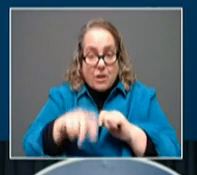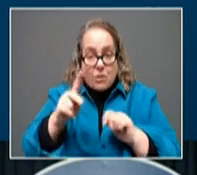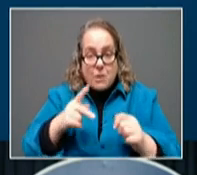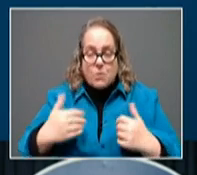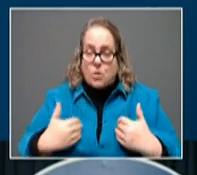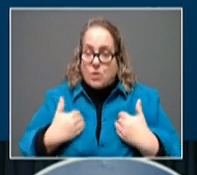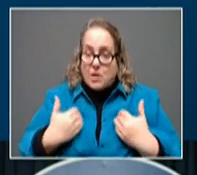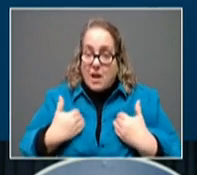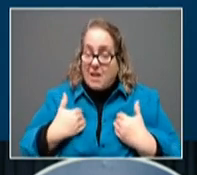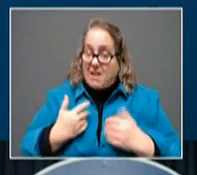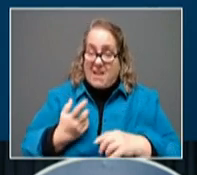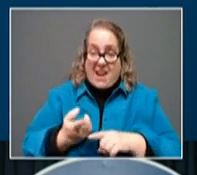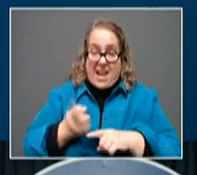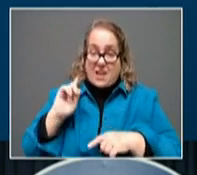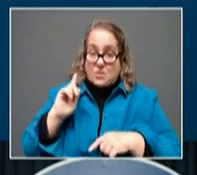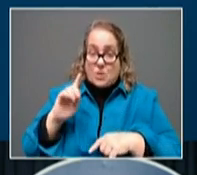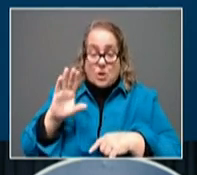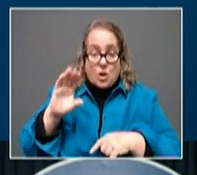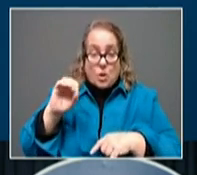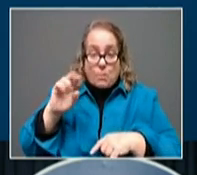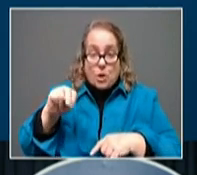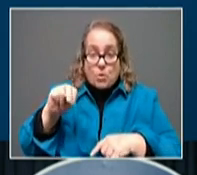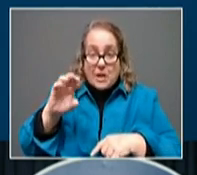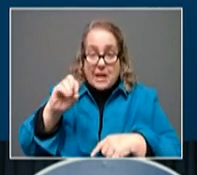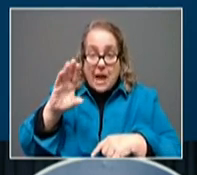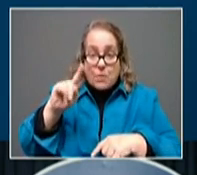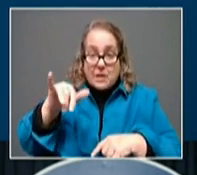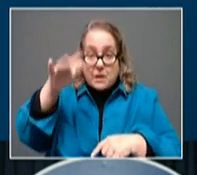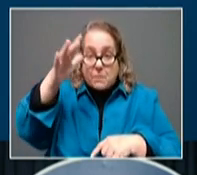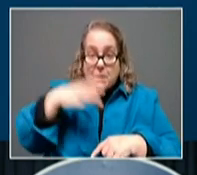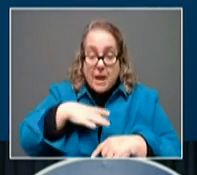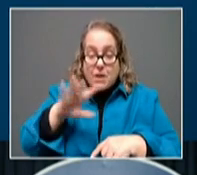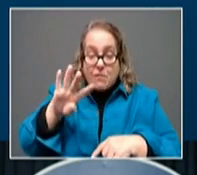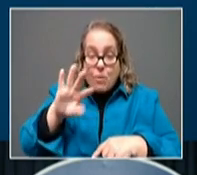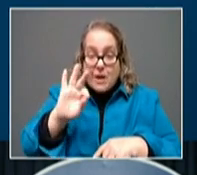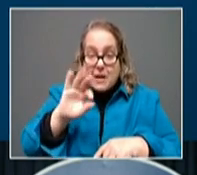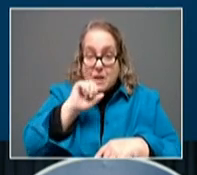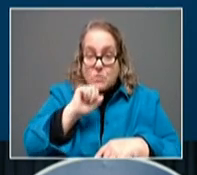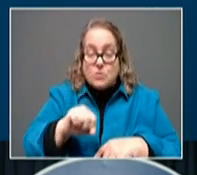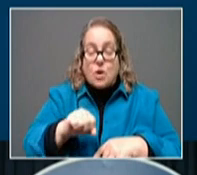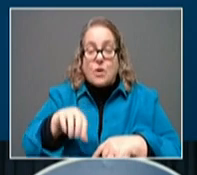a Boone county man, 49 years old and esto county woman, 43 years old